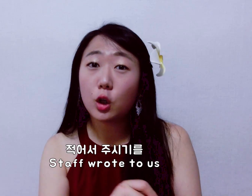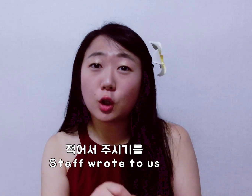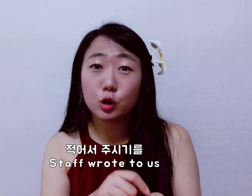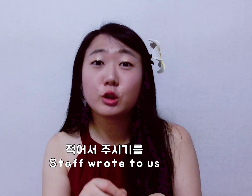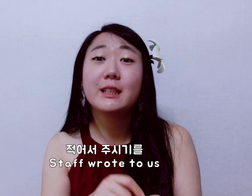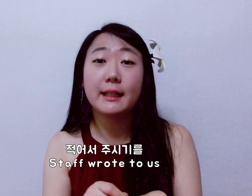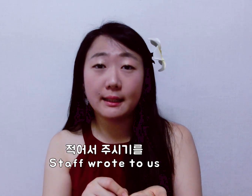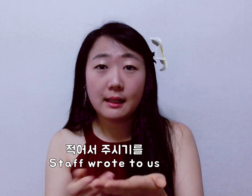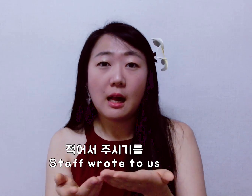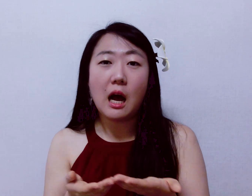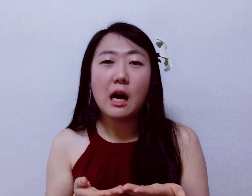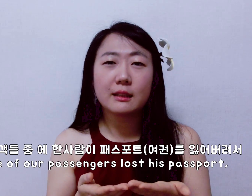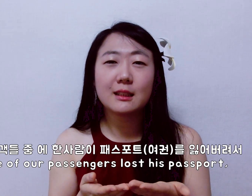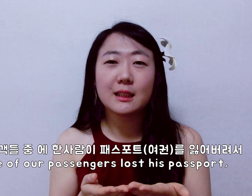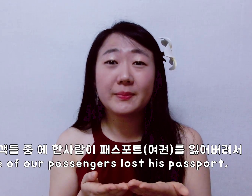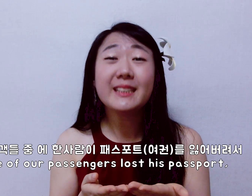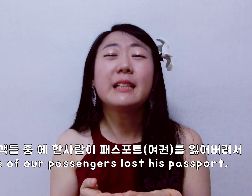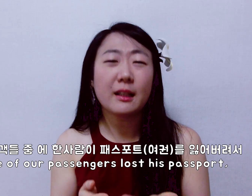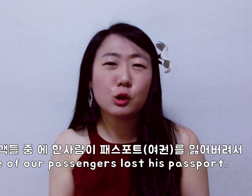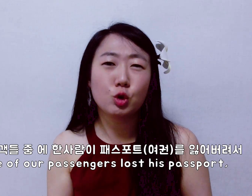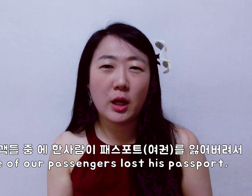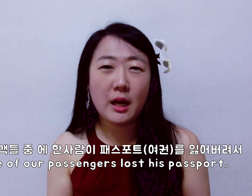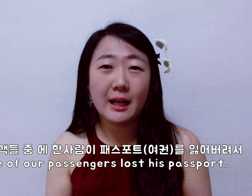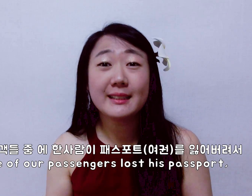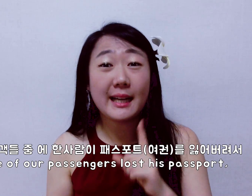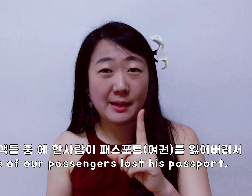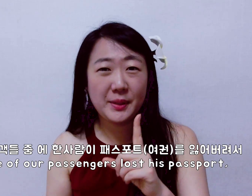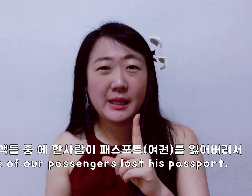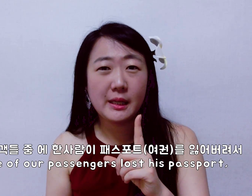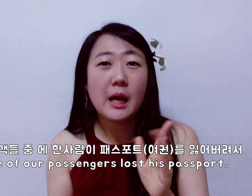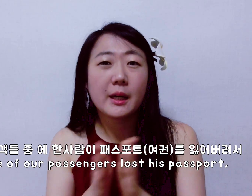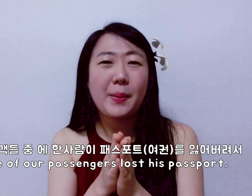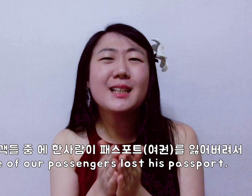적어서 주시기를staff wrote to us아 지금 승객들 중 에 한사람이 패